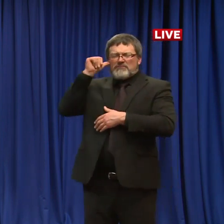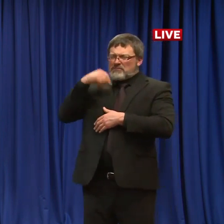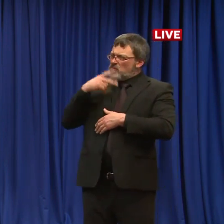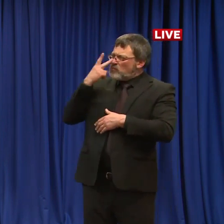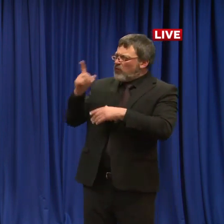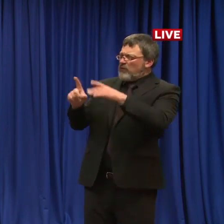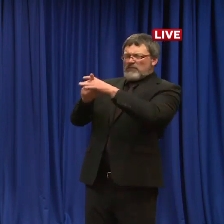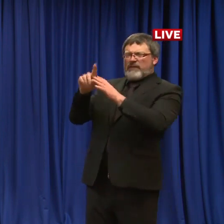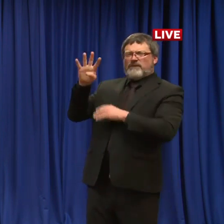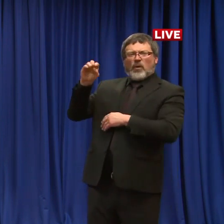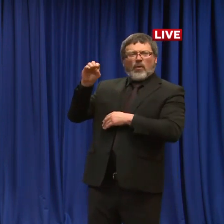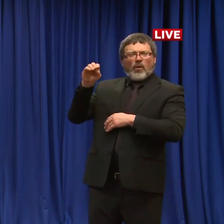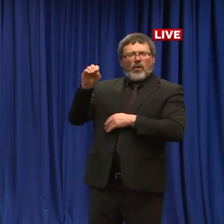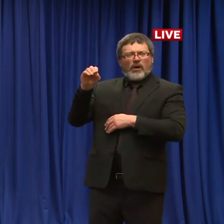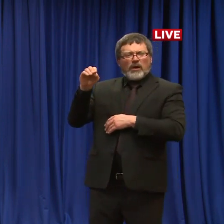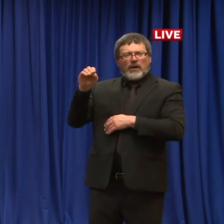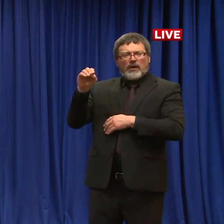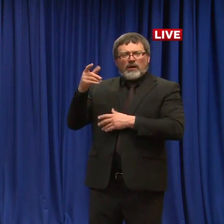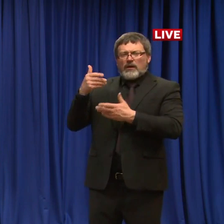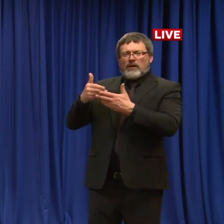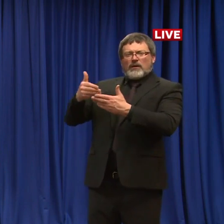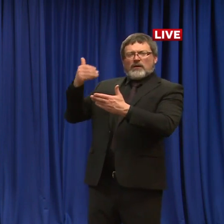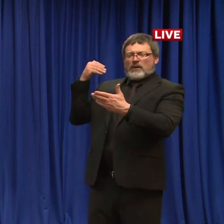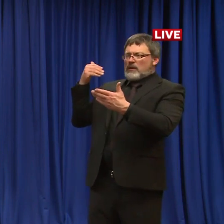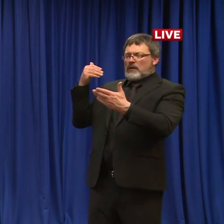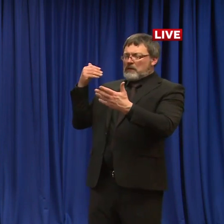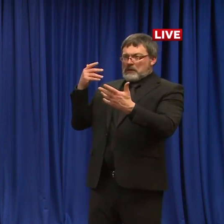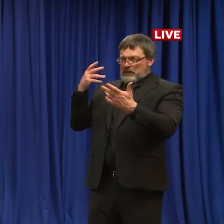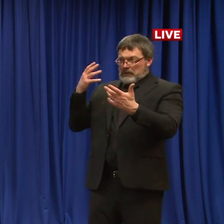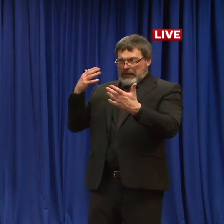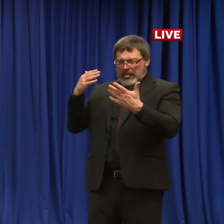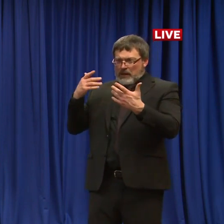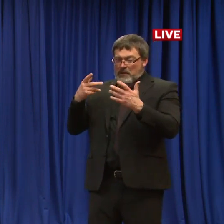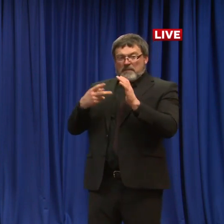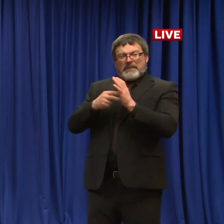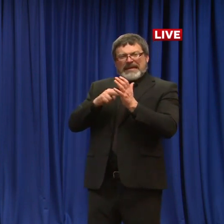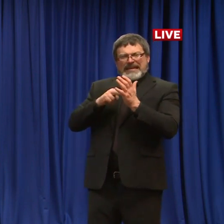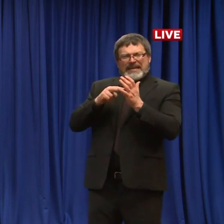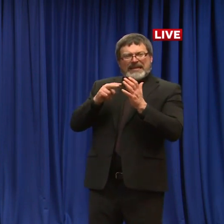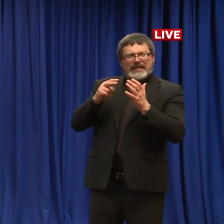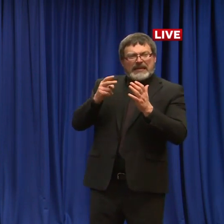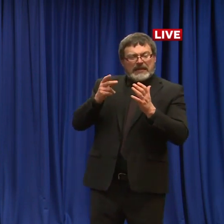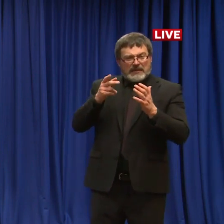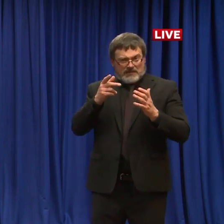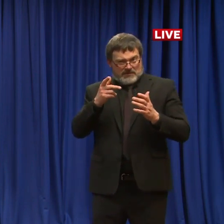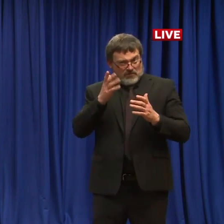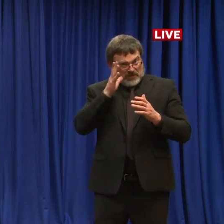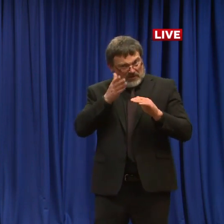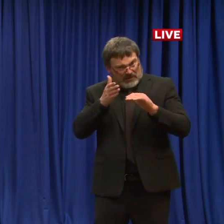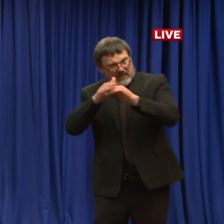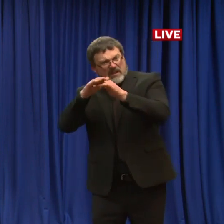IT’S ALWAYS DIFFICULT SAY AND I WANT TO SAY THE GOVERNOR IS USED.